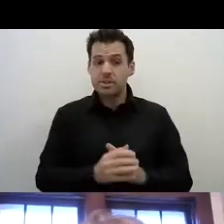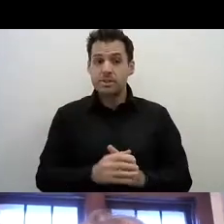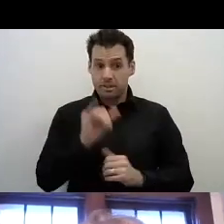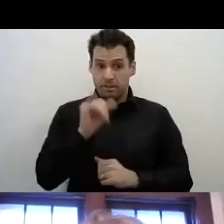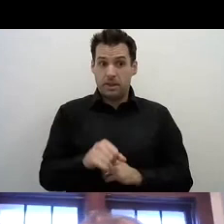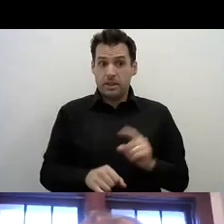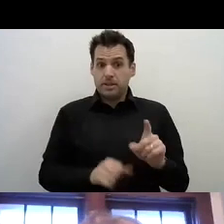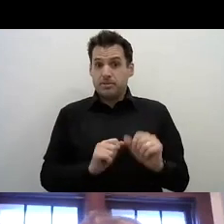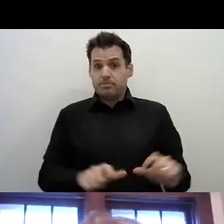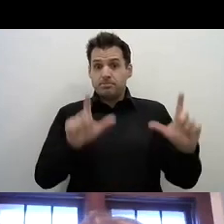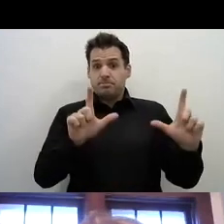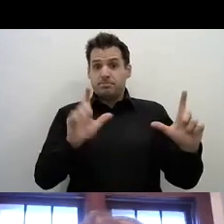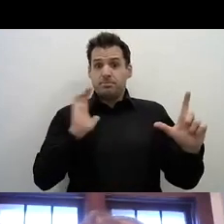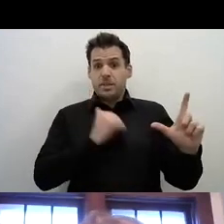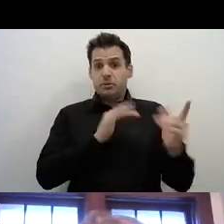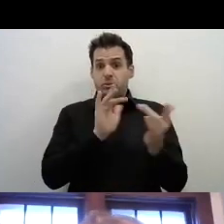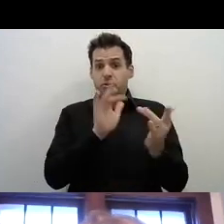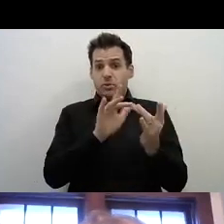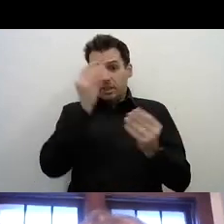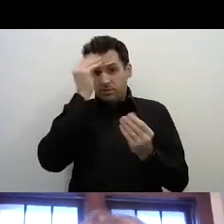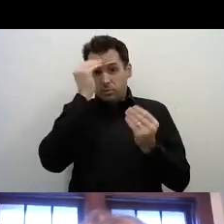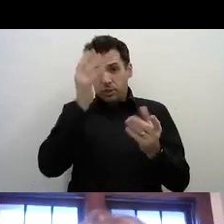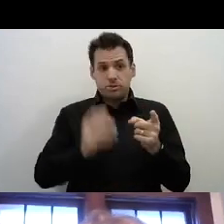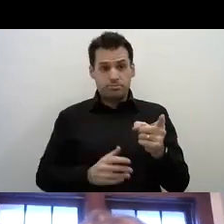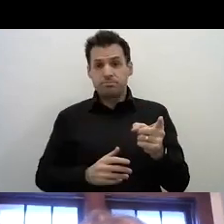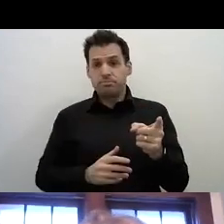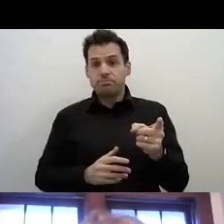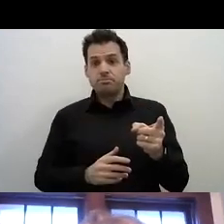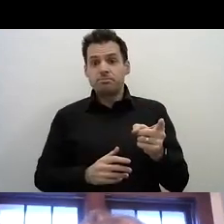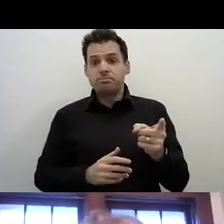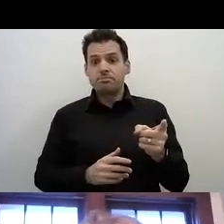that gives our contact information again and i know that the contact information from the